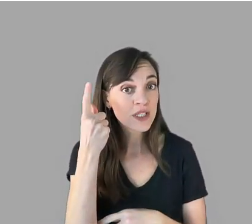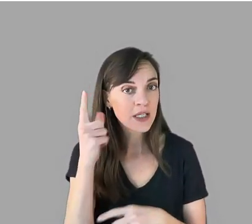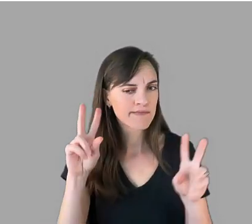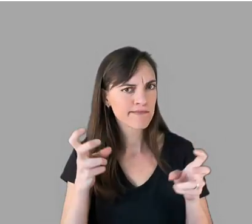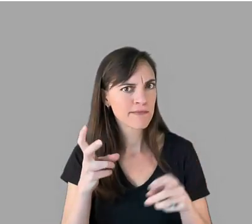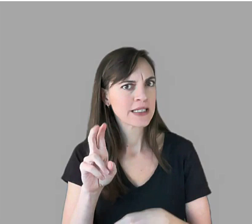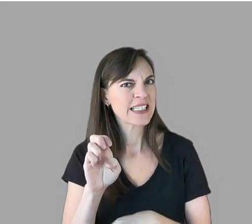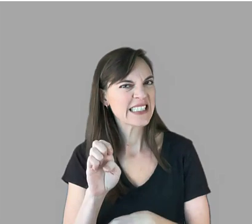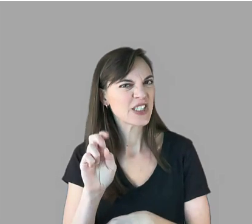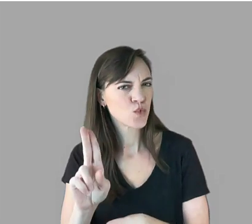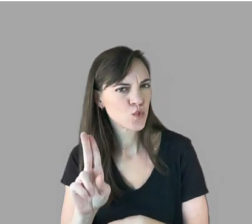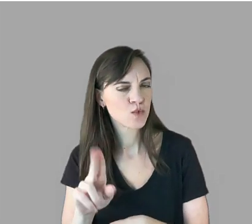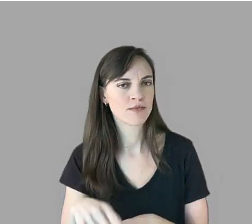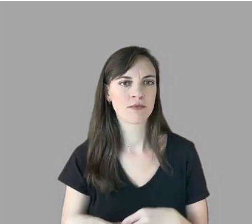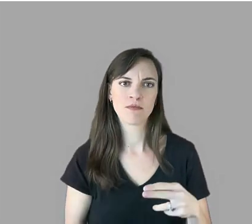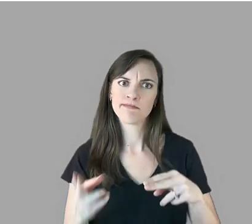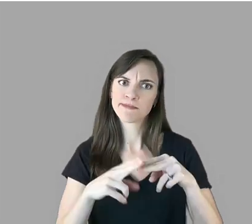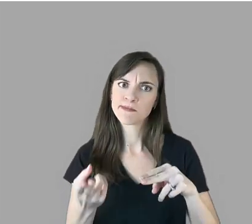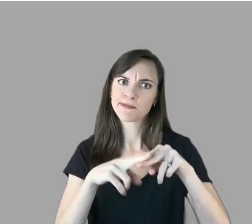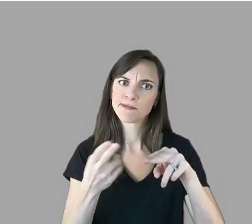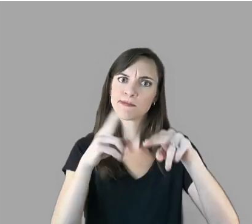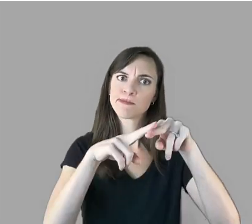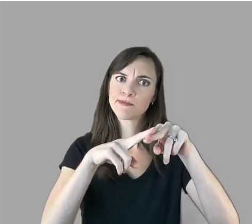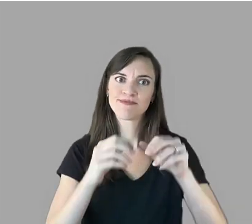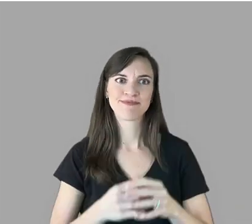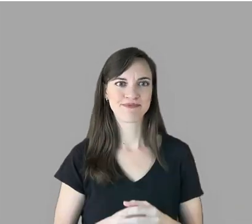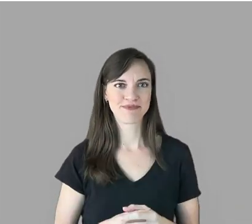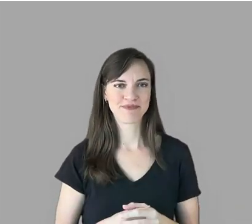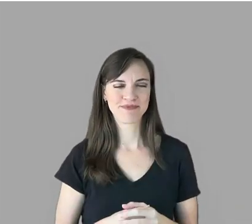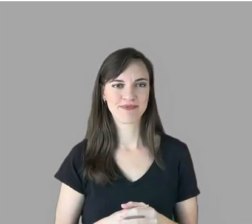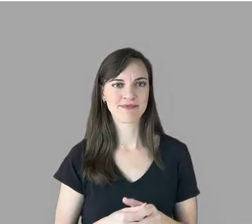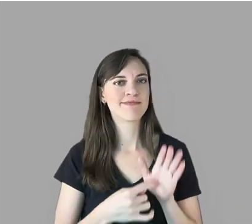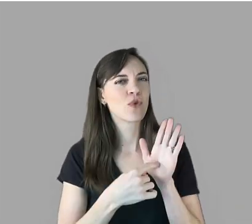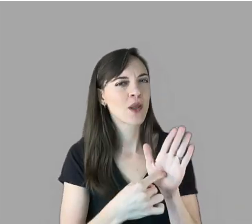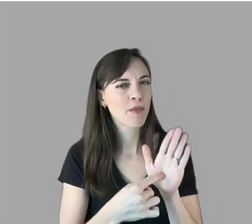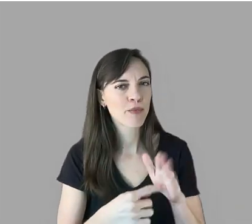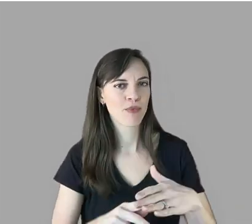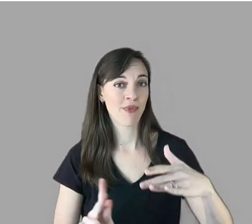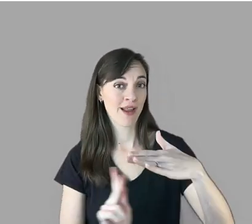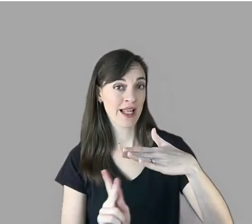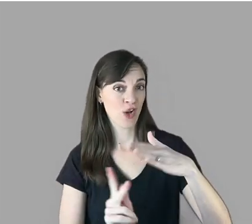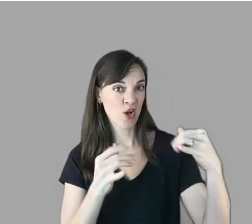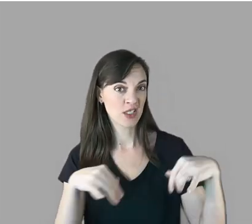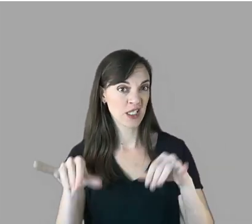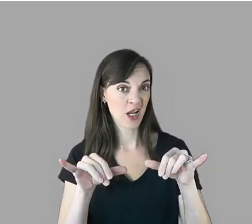or EUs, can be used as scaffolds to disaggregate Access Points to help teachers provide intensive